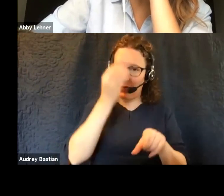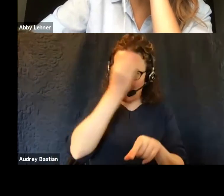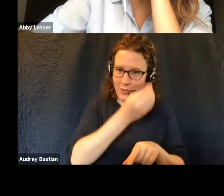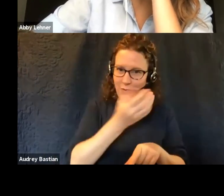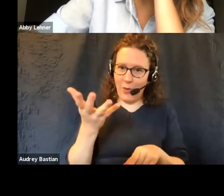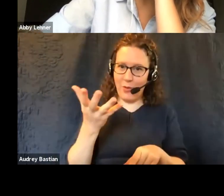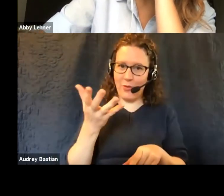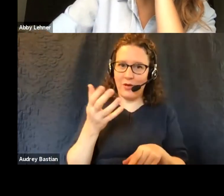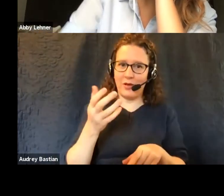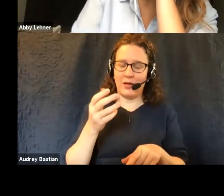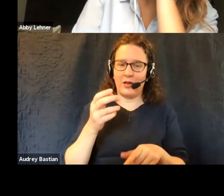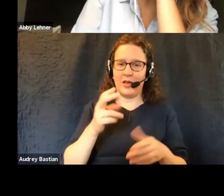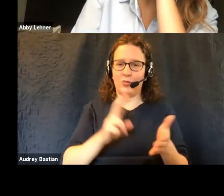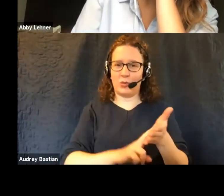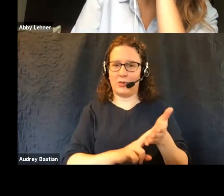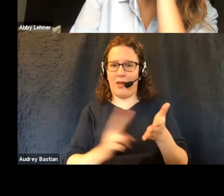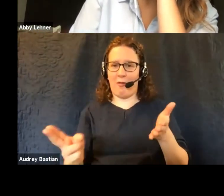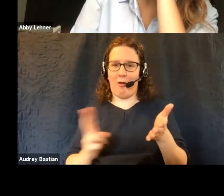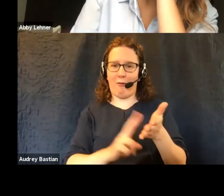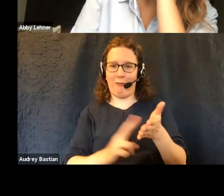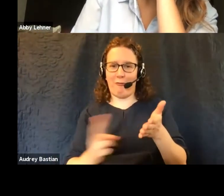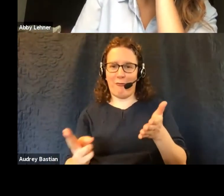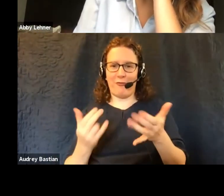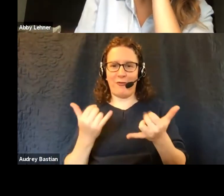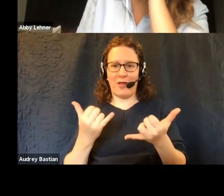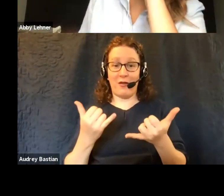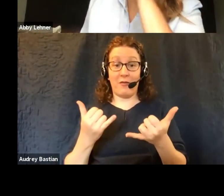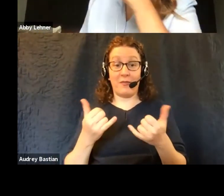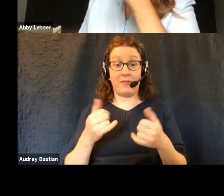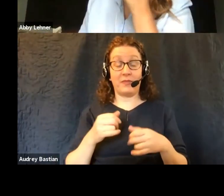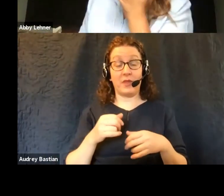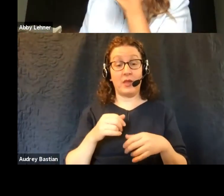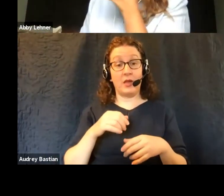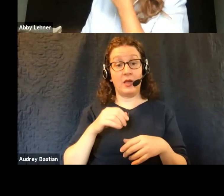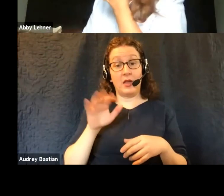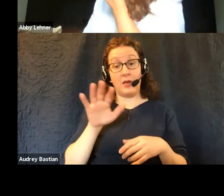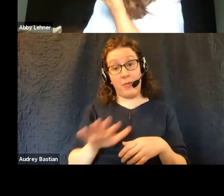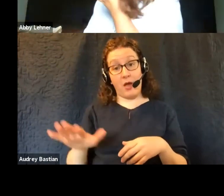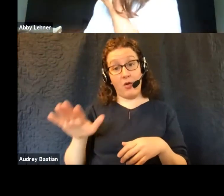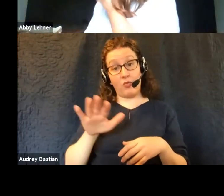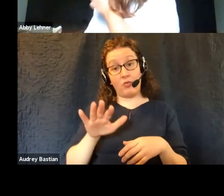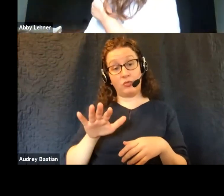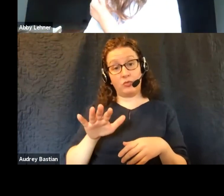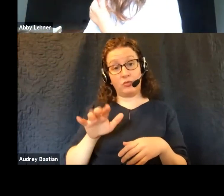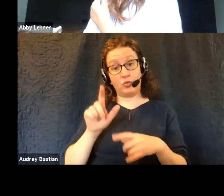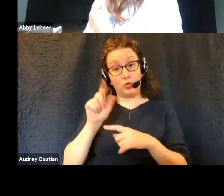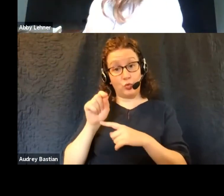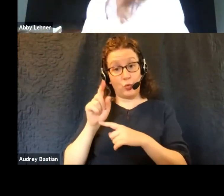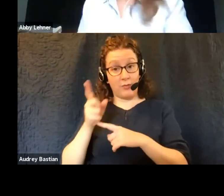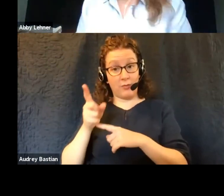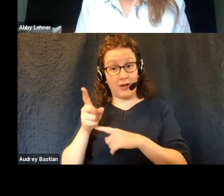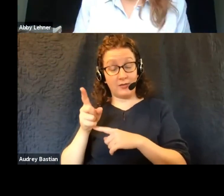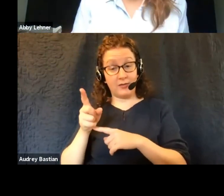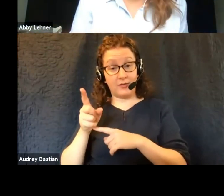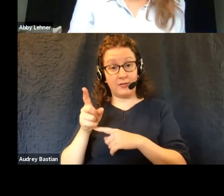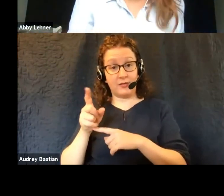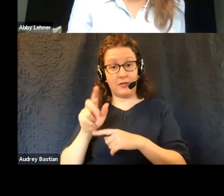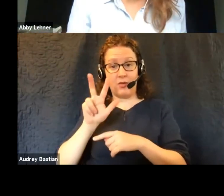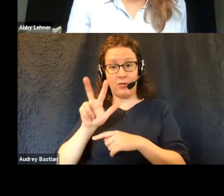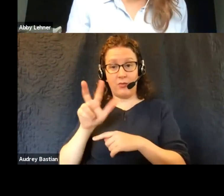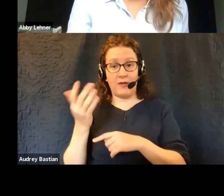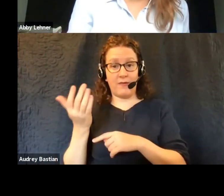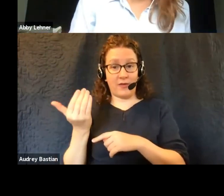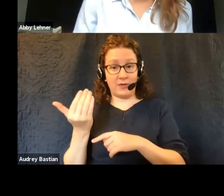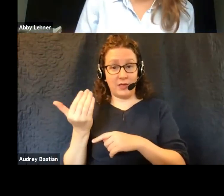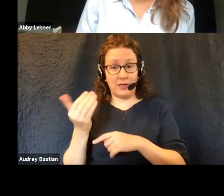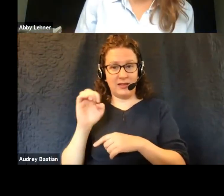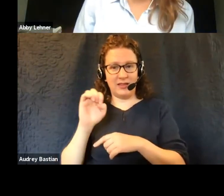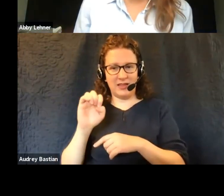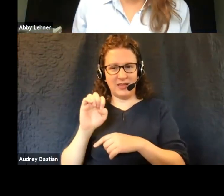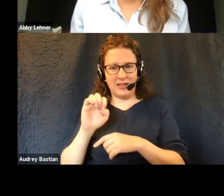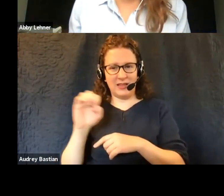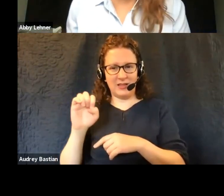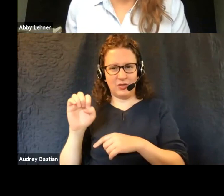we are signing off here that in about 20 minutes at 3:15 Eastern time we are going to be starting